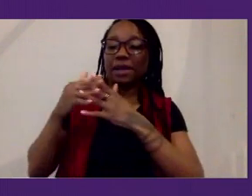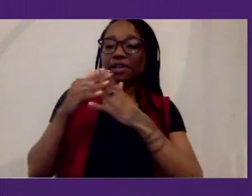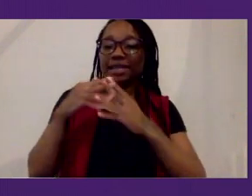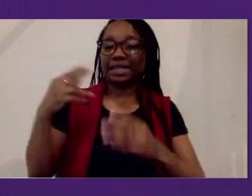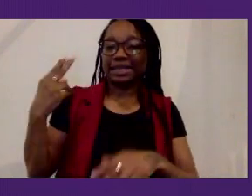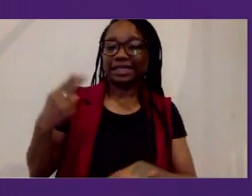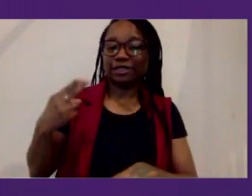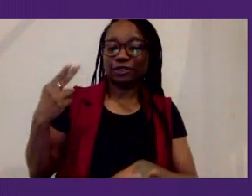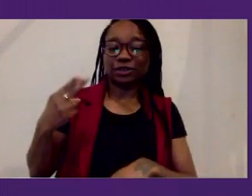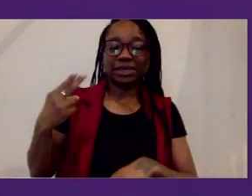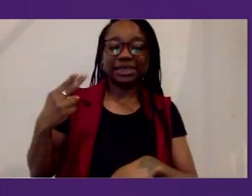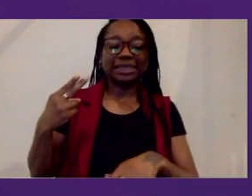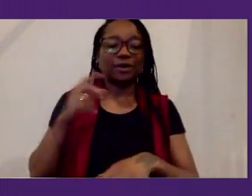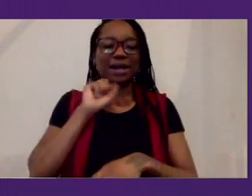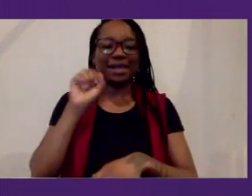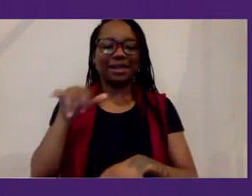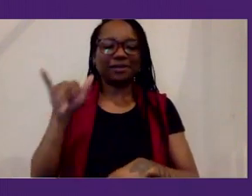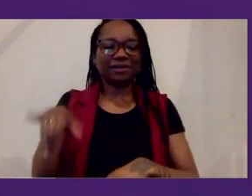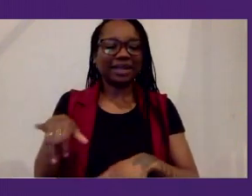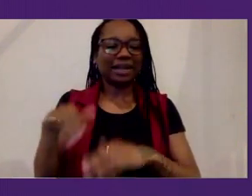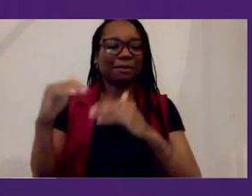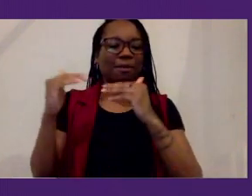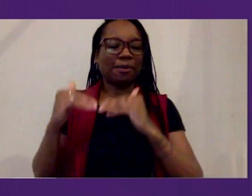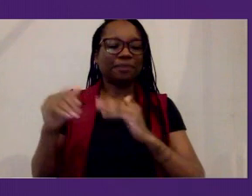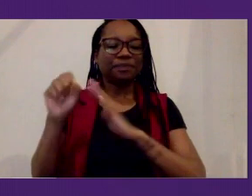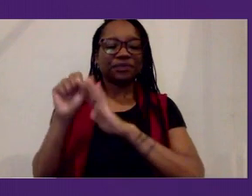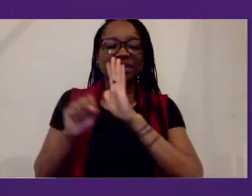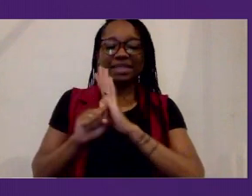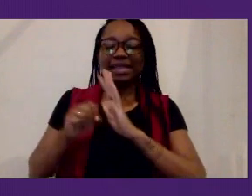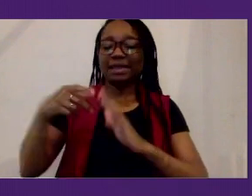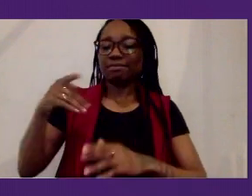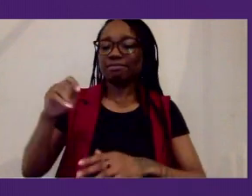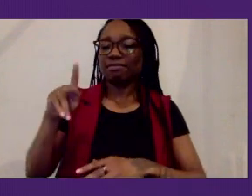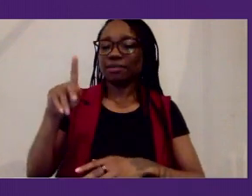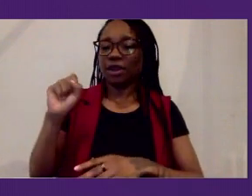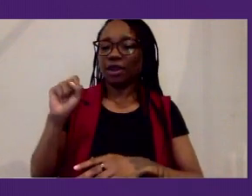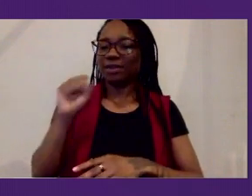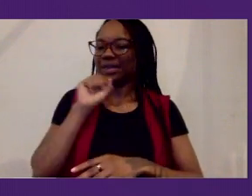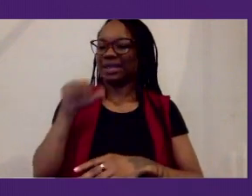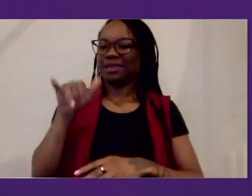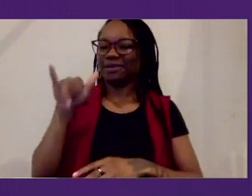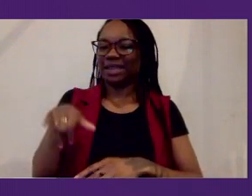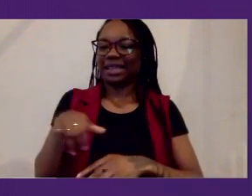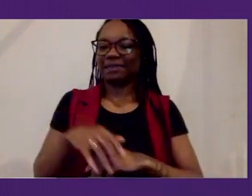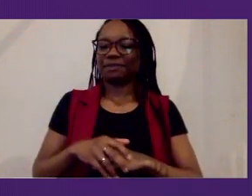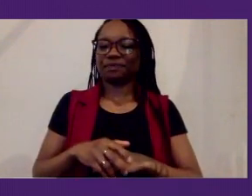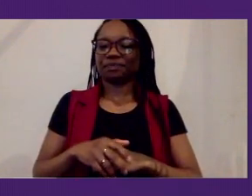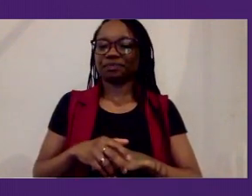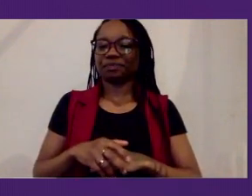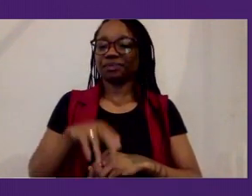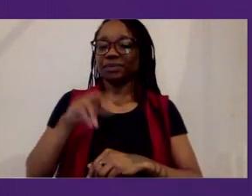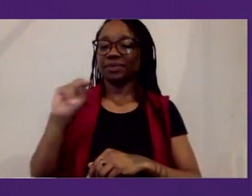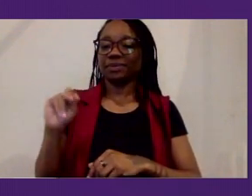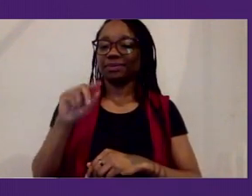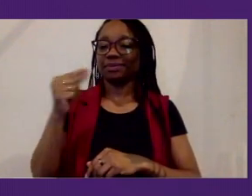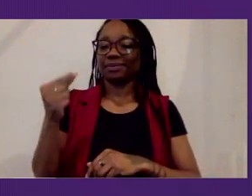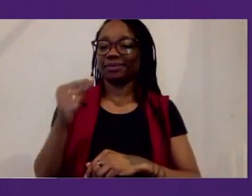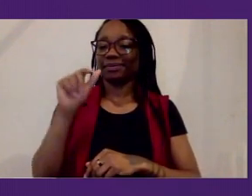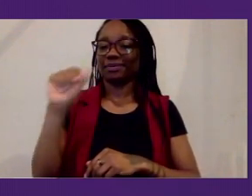Oh, I love it. State parks. I love it. We love the National Gallery of Art. Yes,